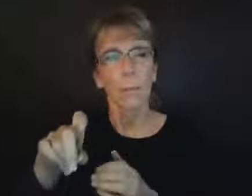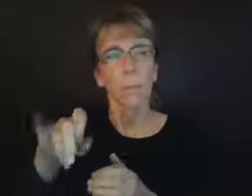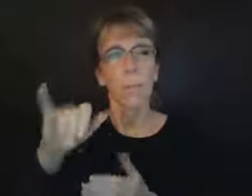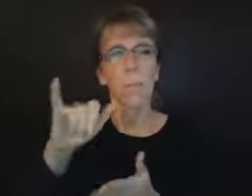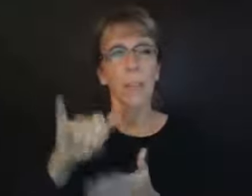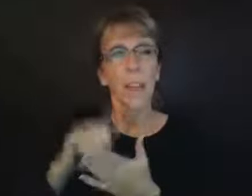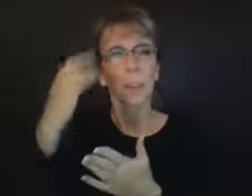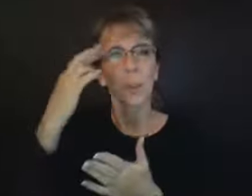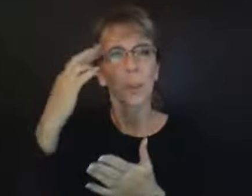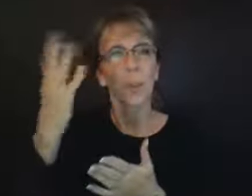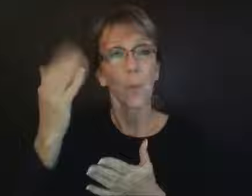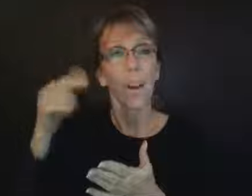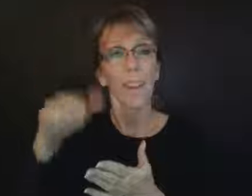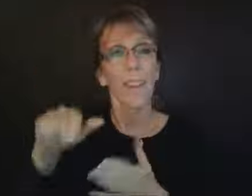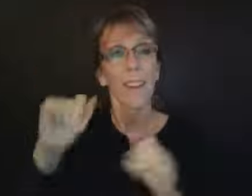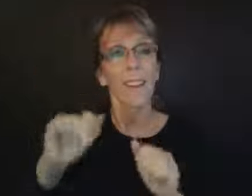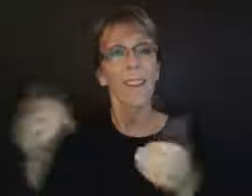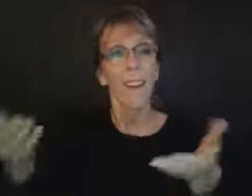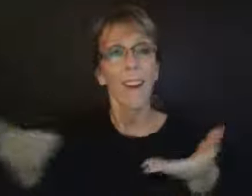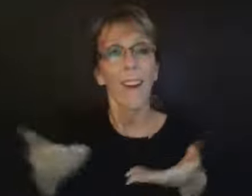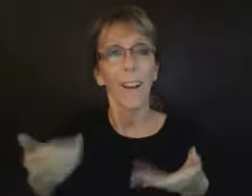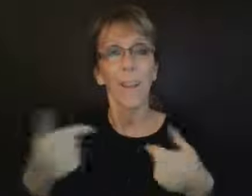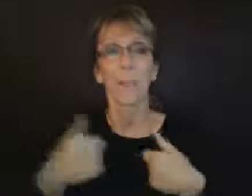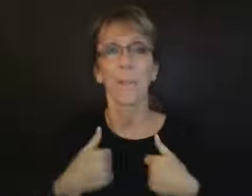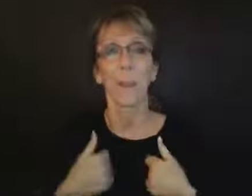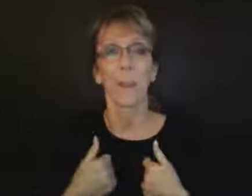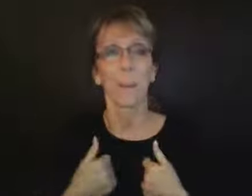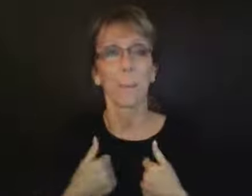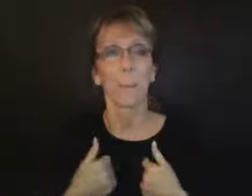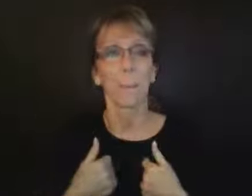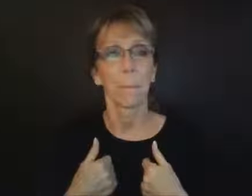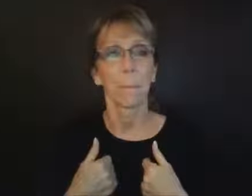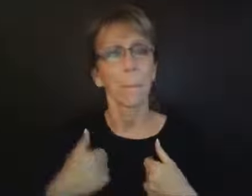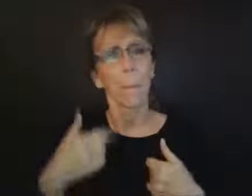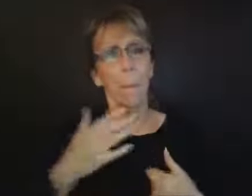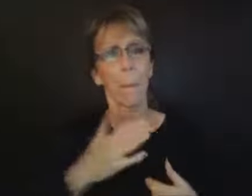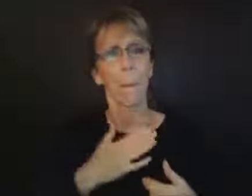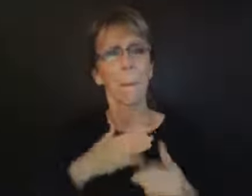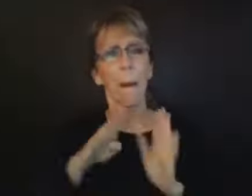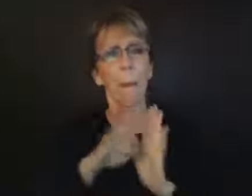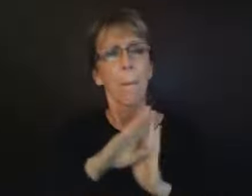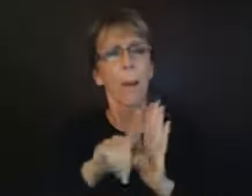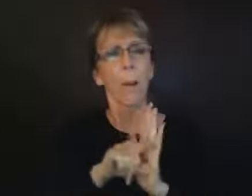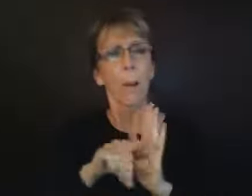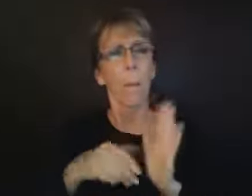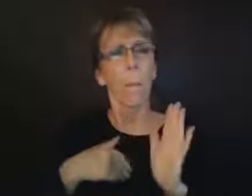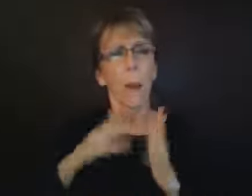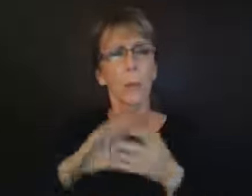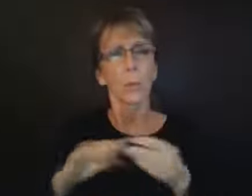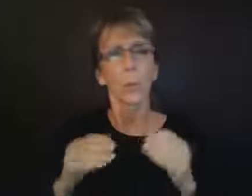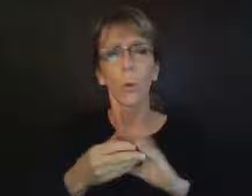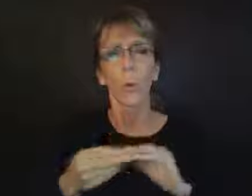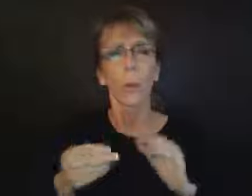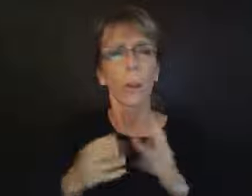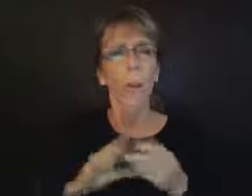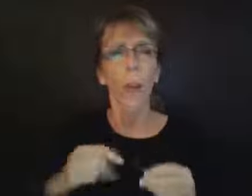That's the reason they could hire me. Let me tell you a little about my background.